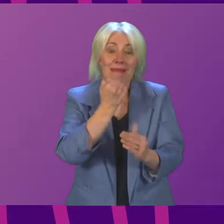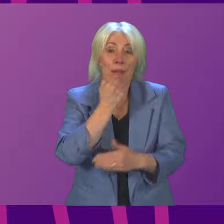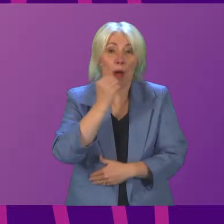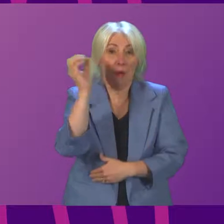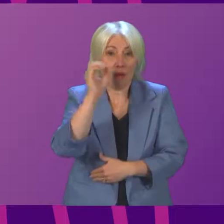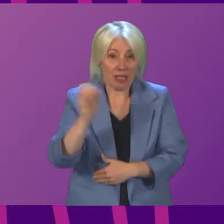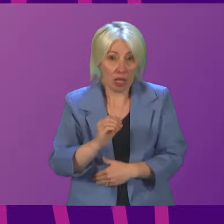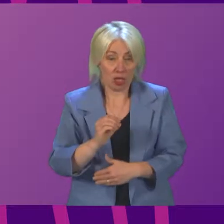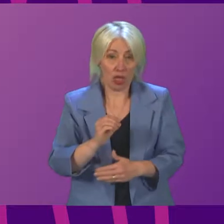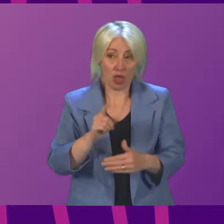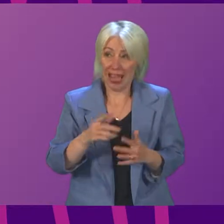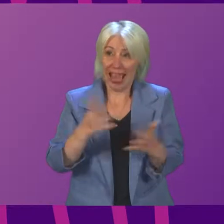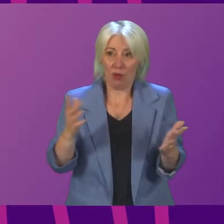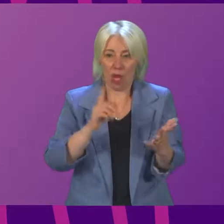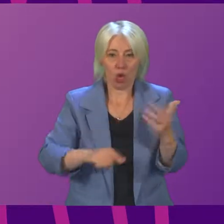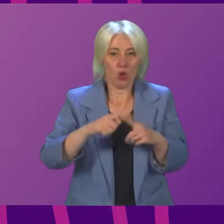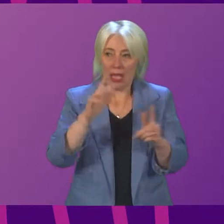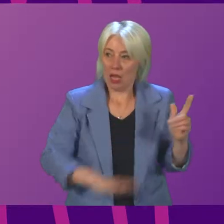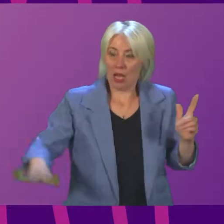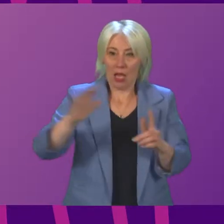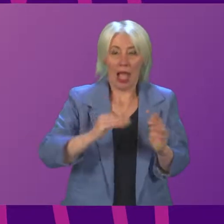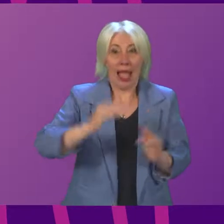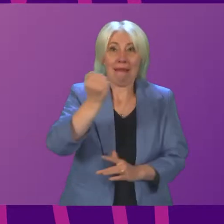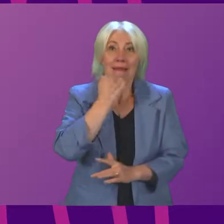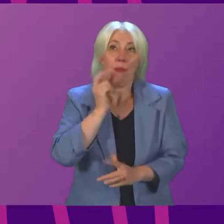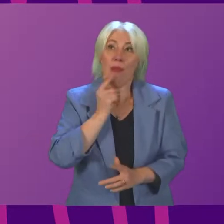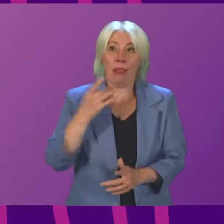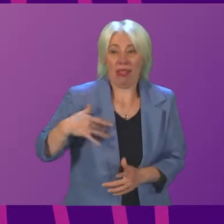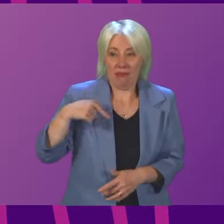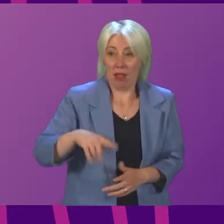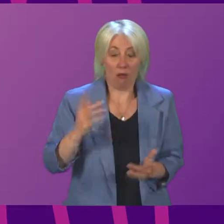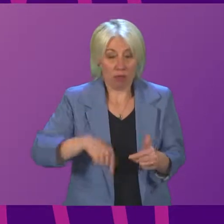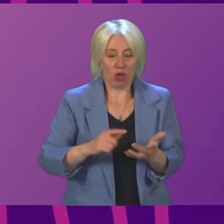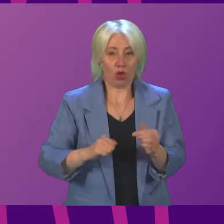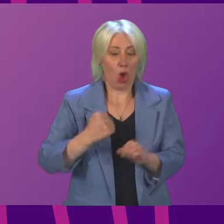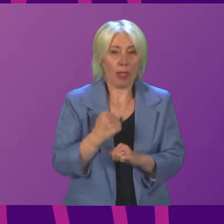vaccinated of anywhere in the UK, and we have been praised for the pace at which we have managed to